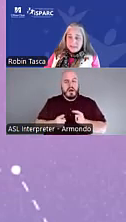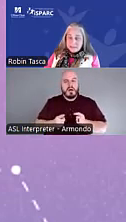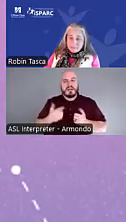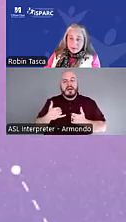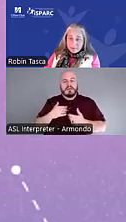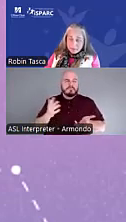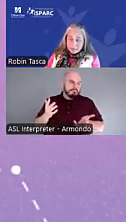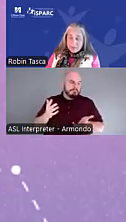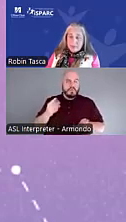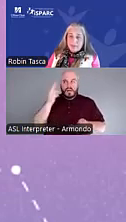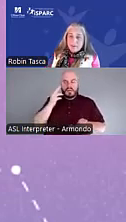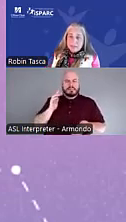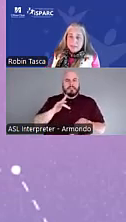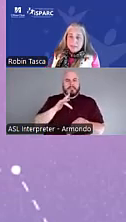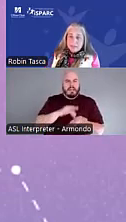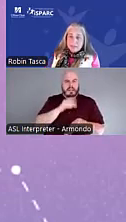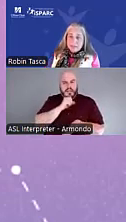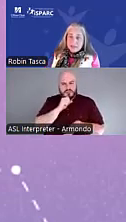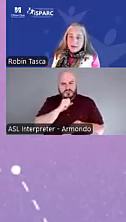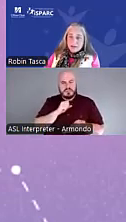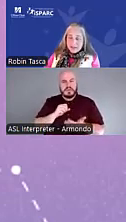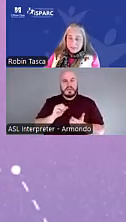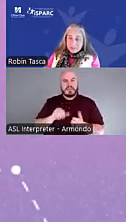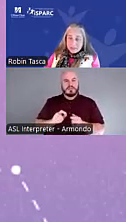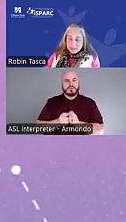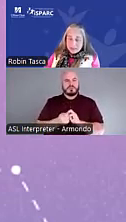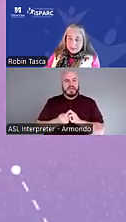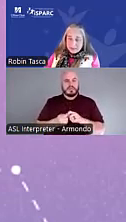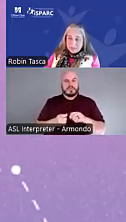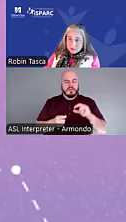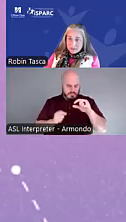that I needed to bump up the font size on captioning.